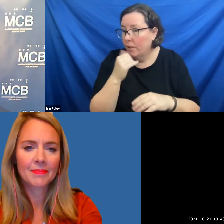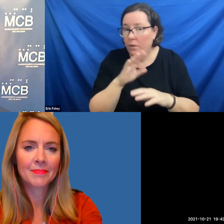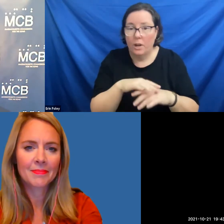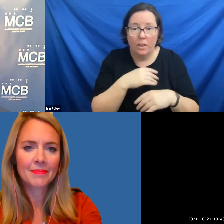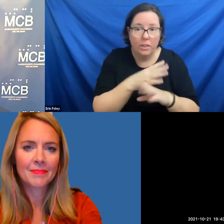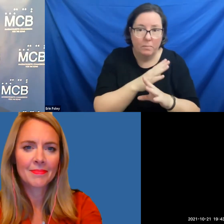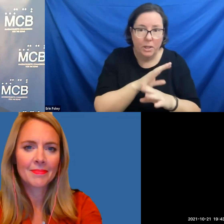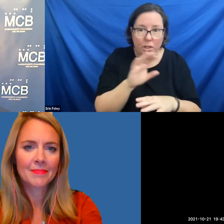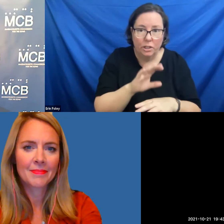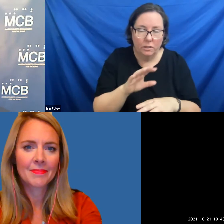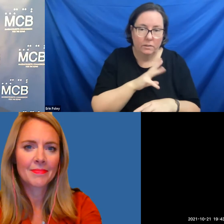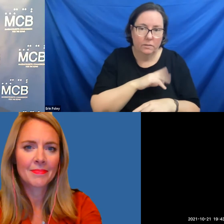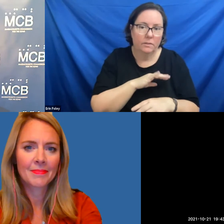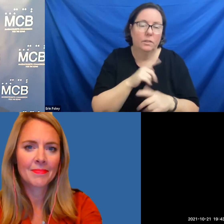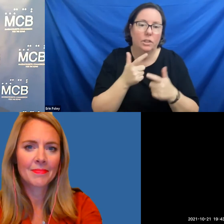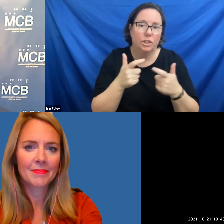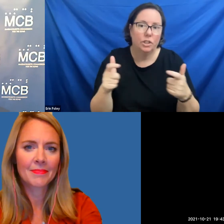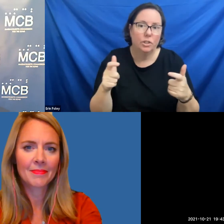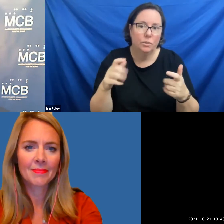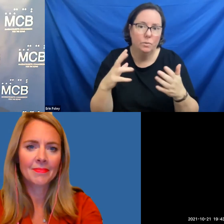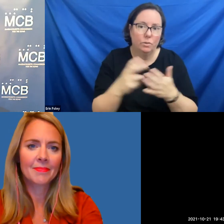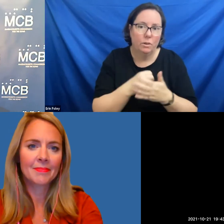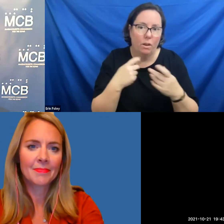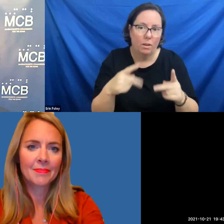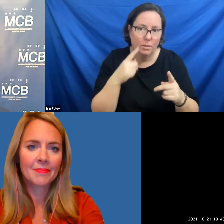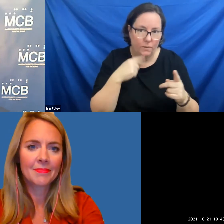I think that's a huge long-term opportunity. We've seen growth in